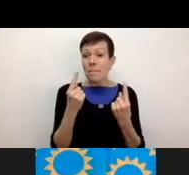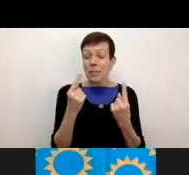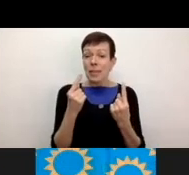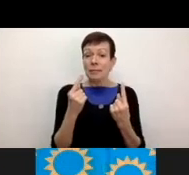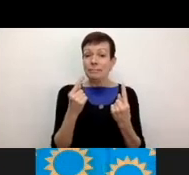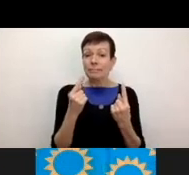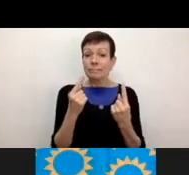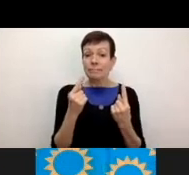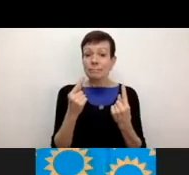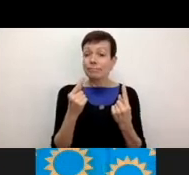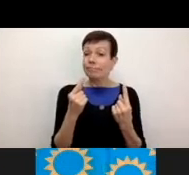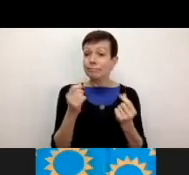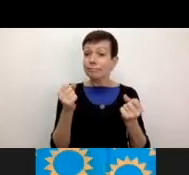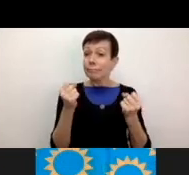yourself in a career in the arts.